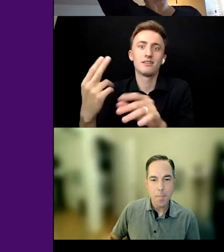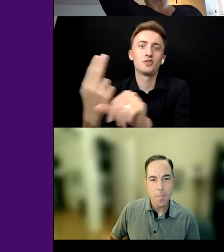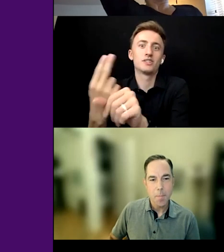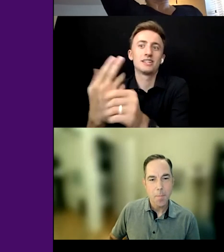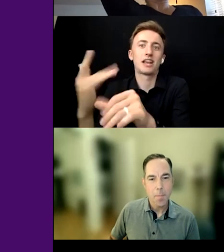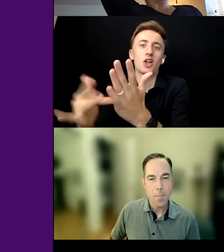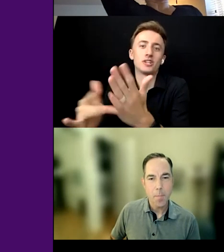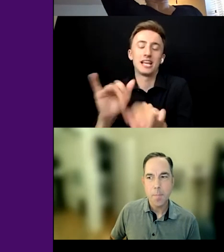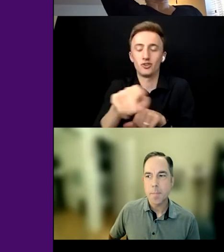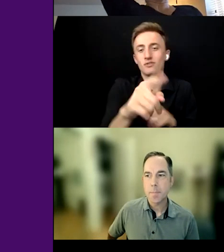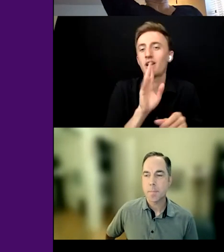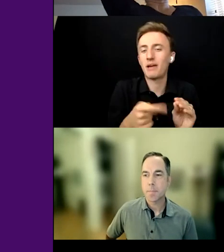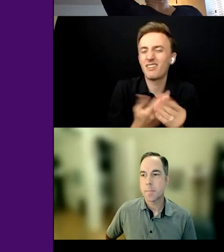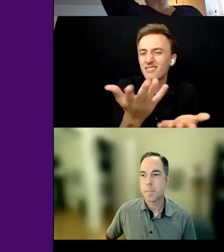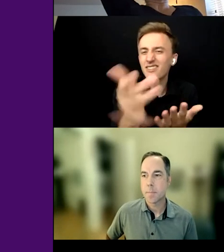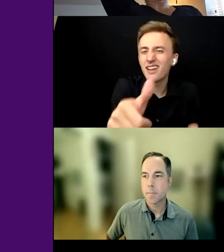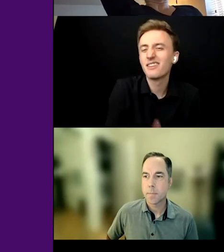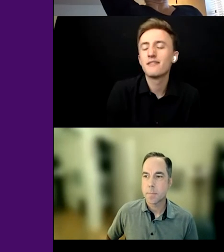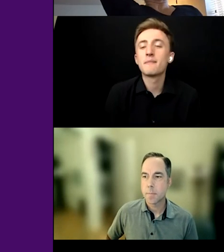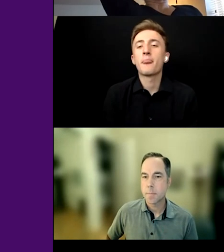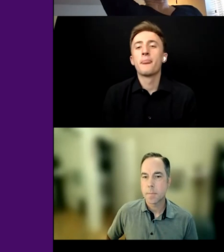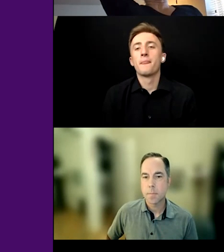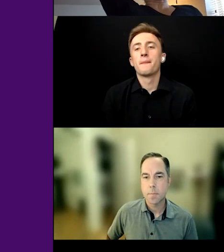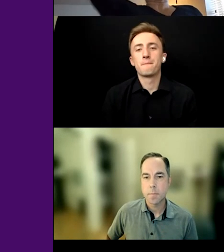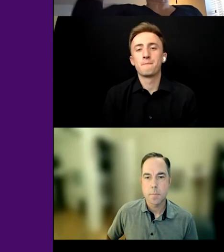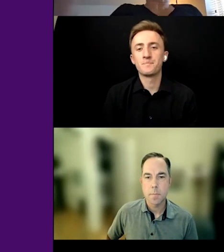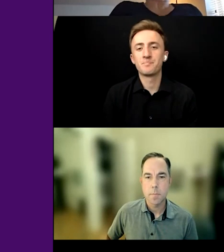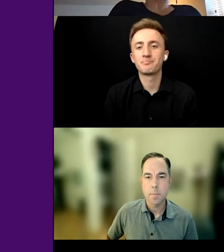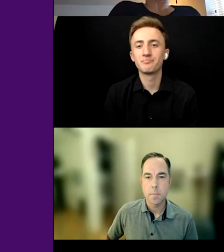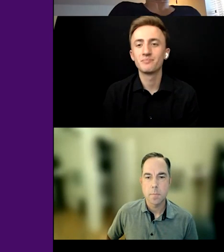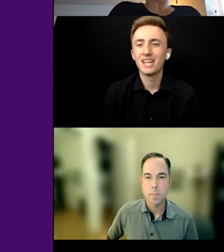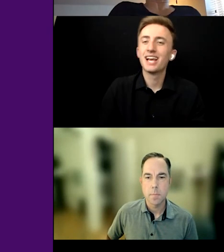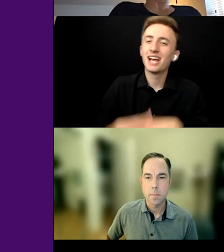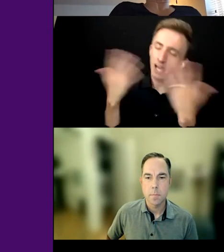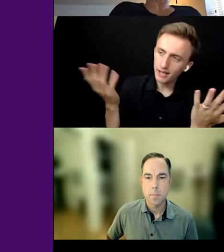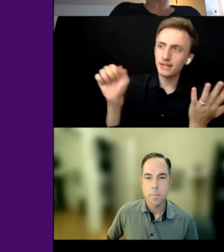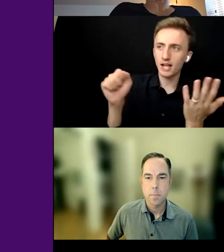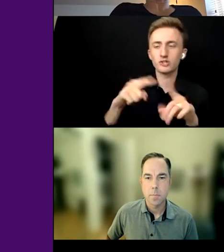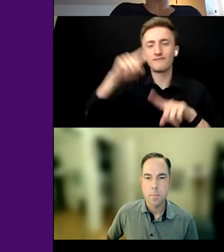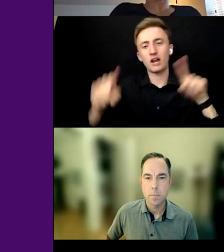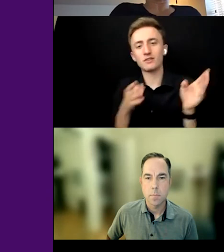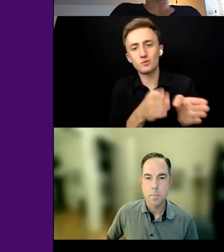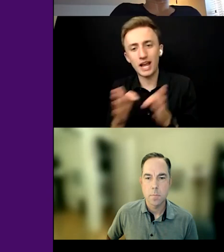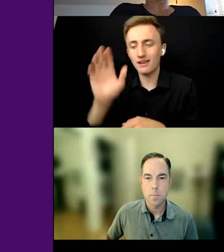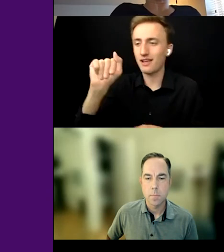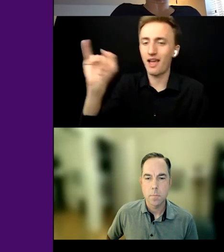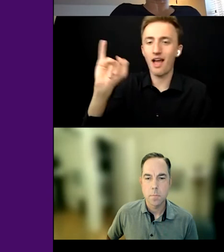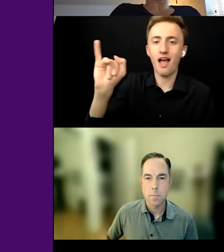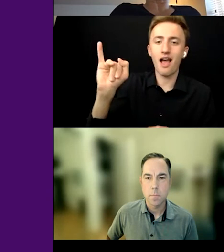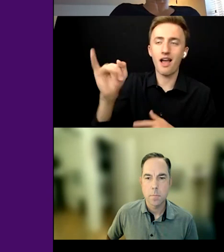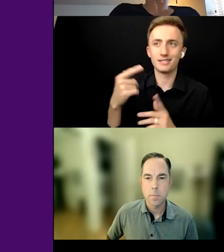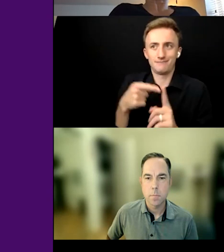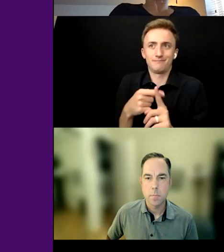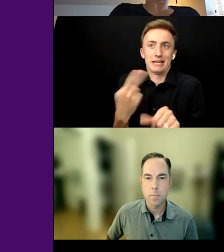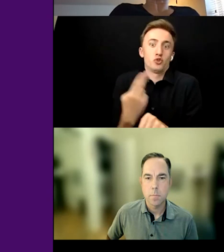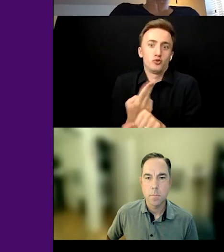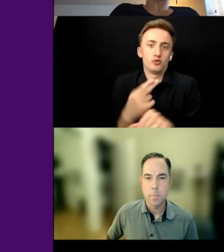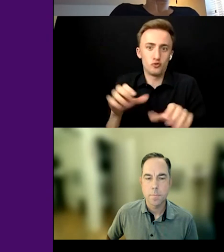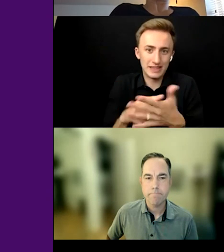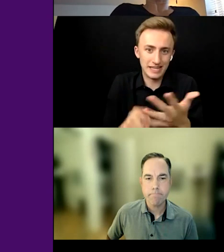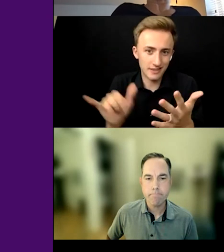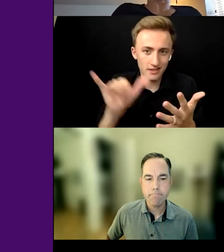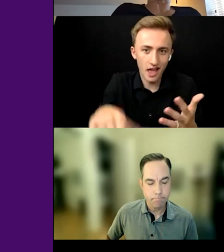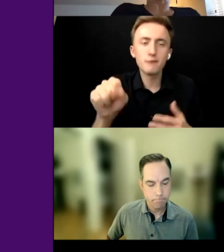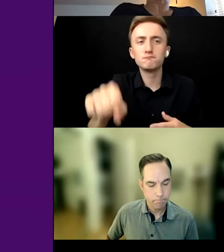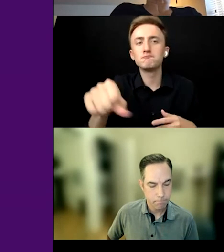Leonie: There are ways that AI is being used to do things like that. Do any of them actually